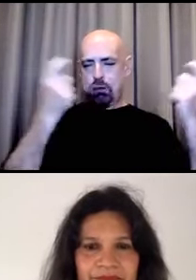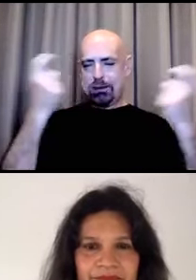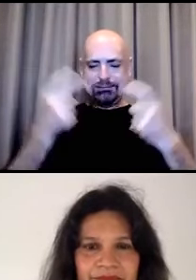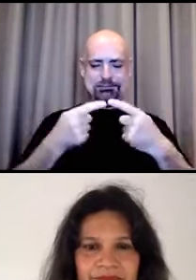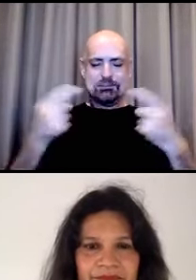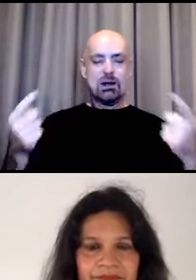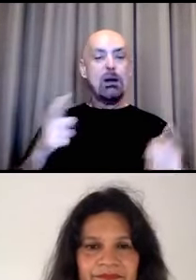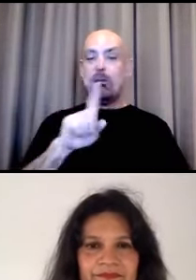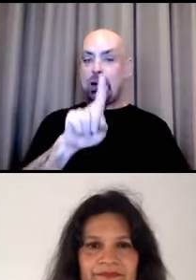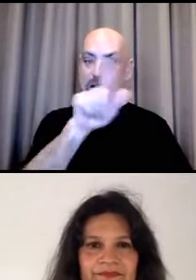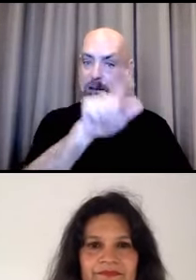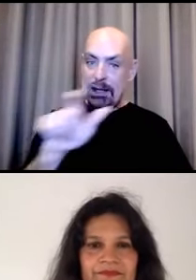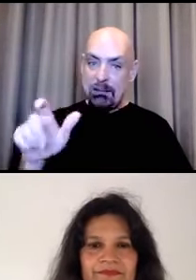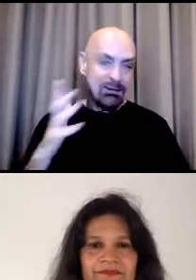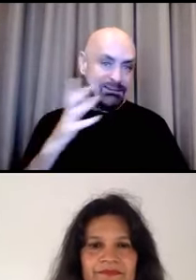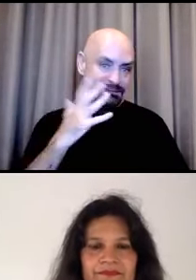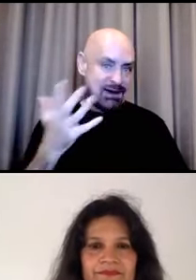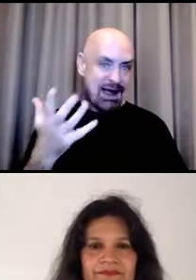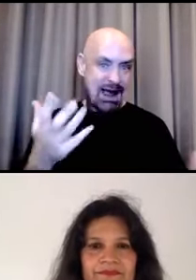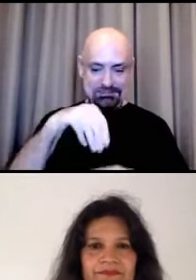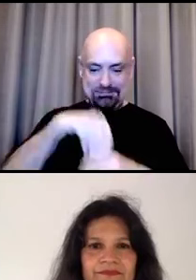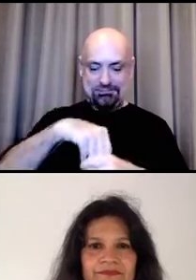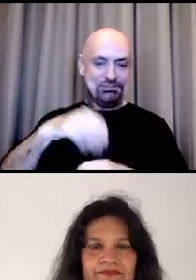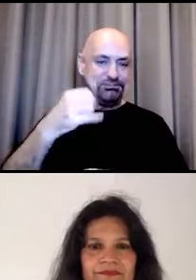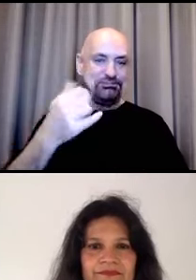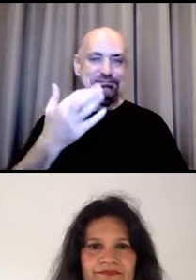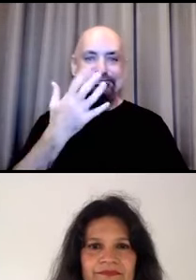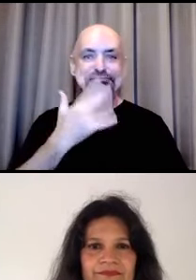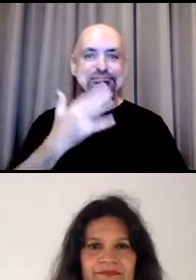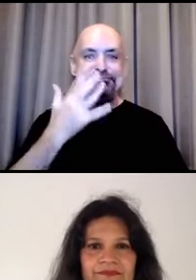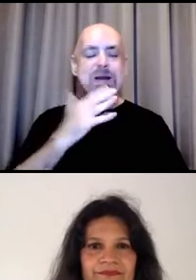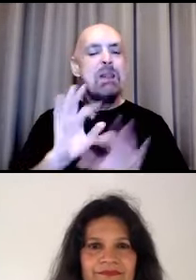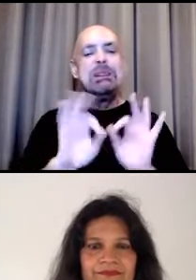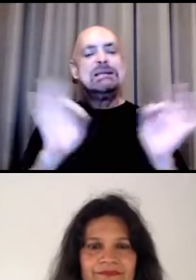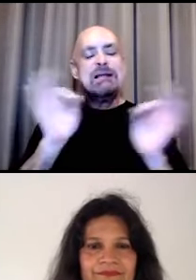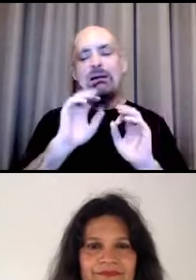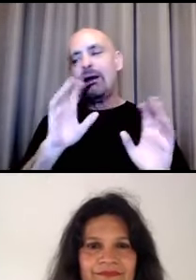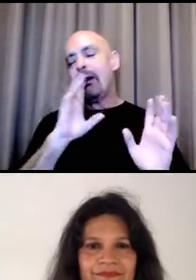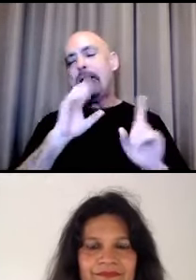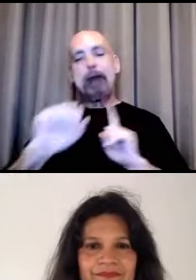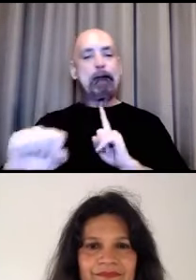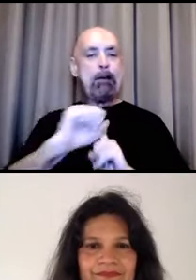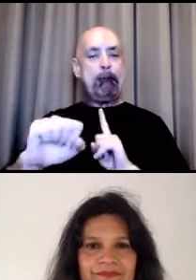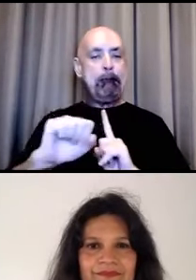can't read it now and answer the question.